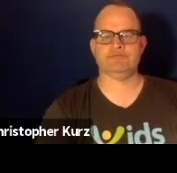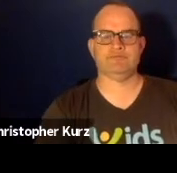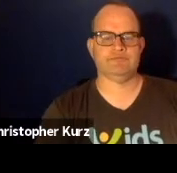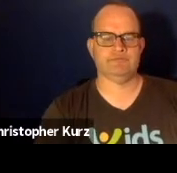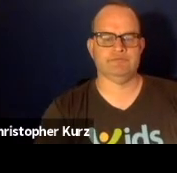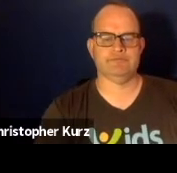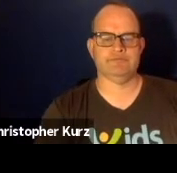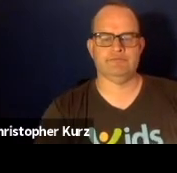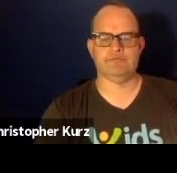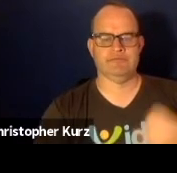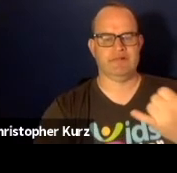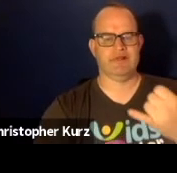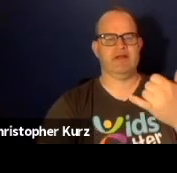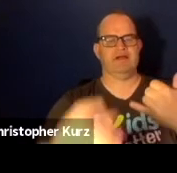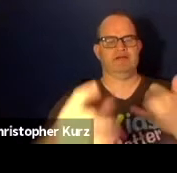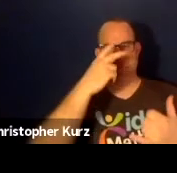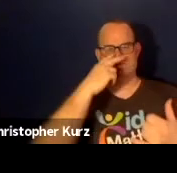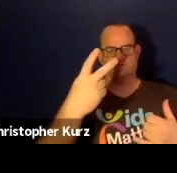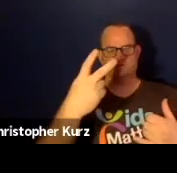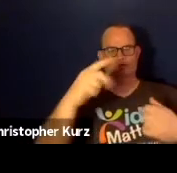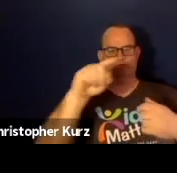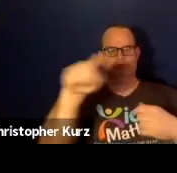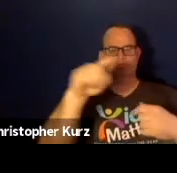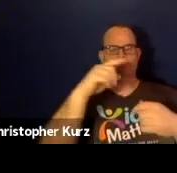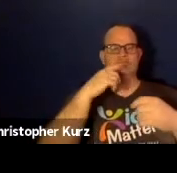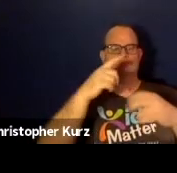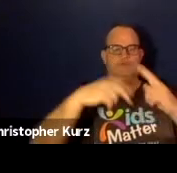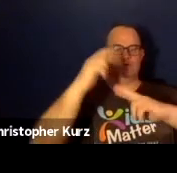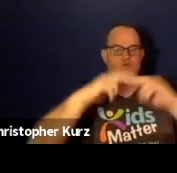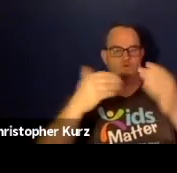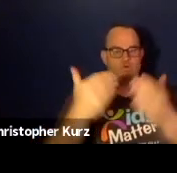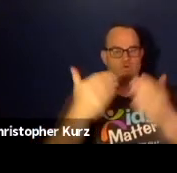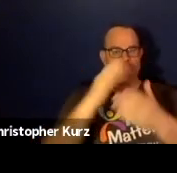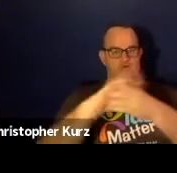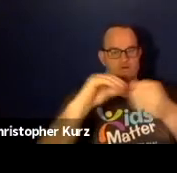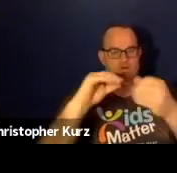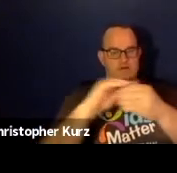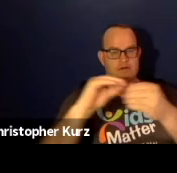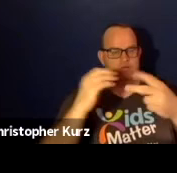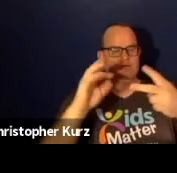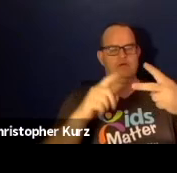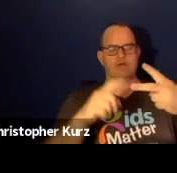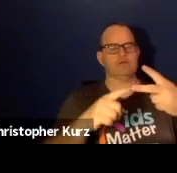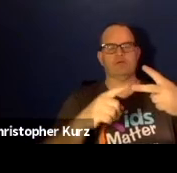story – a new new piece of content for the website –